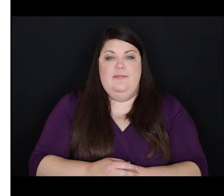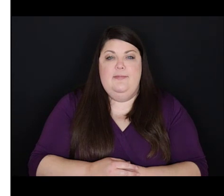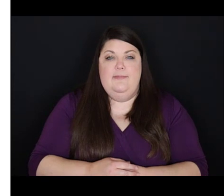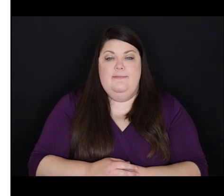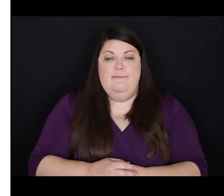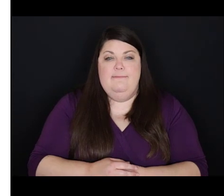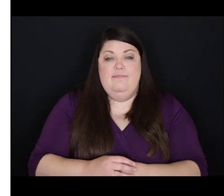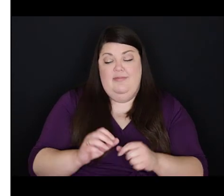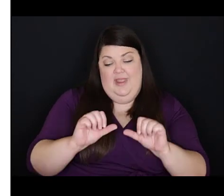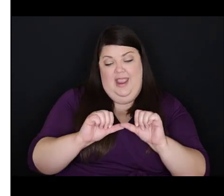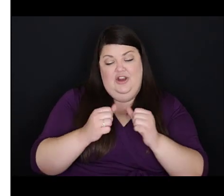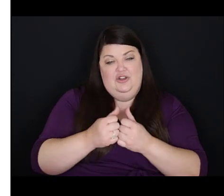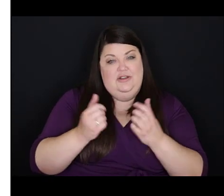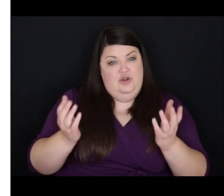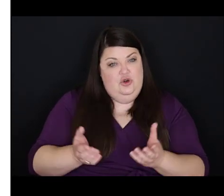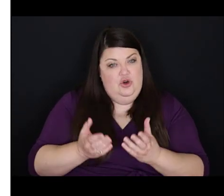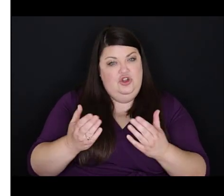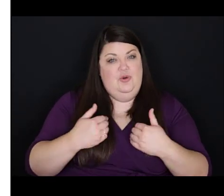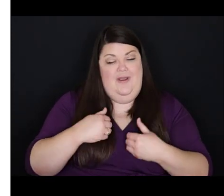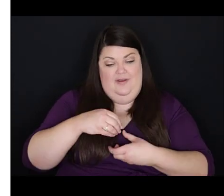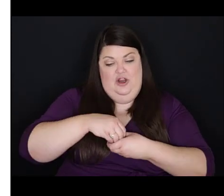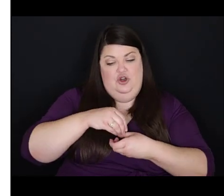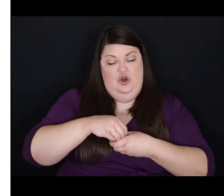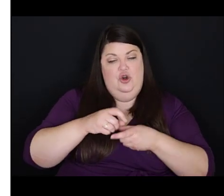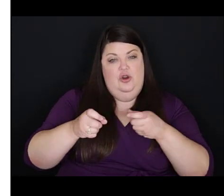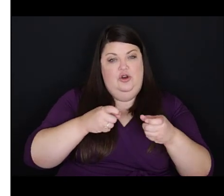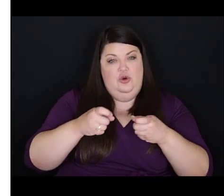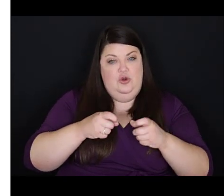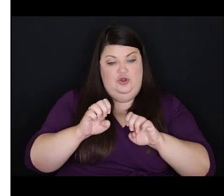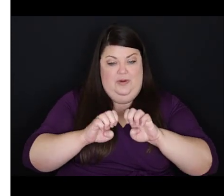controls in place to evaluate goals and priorities each year.